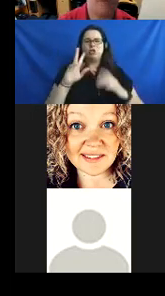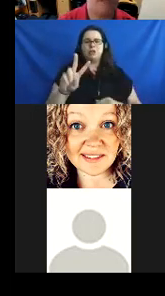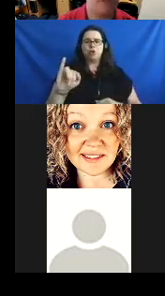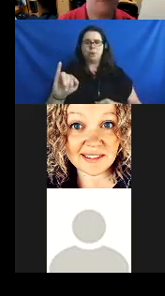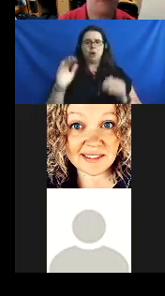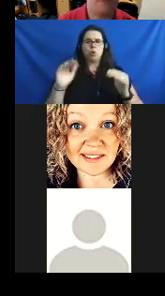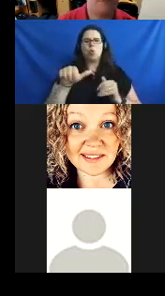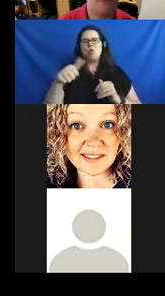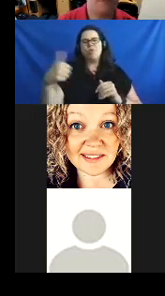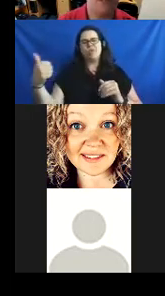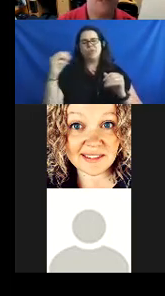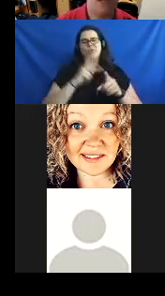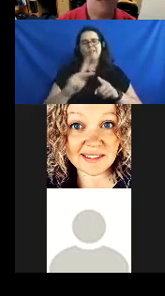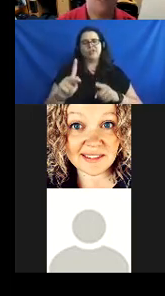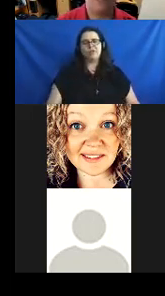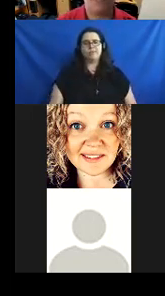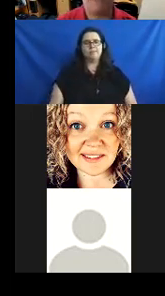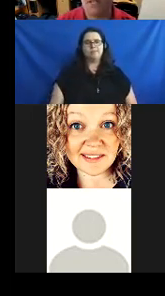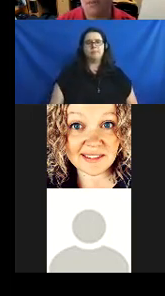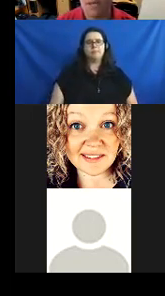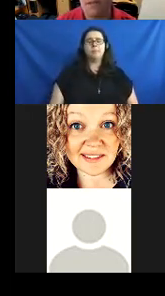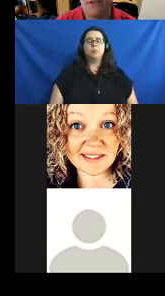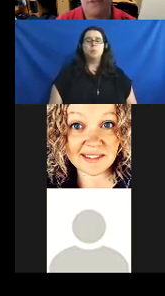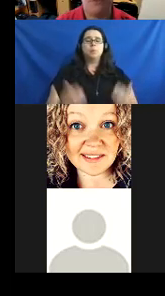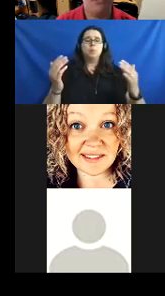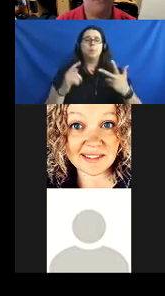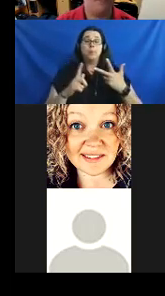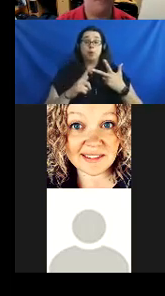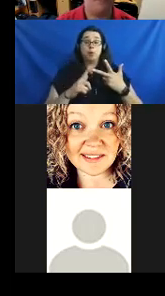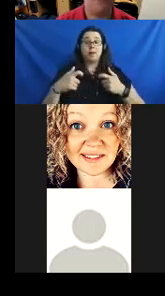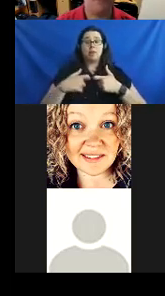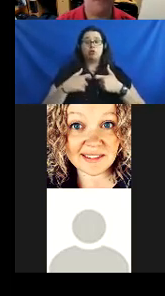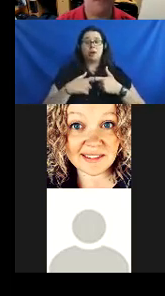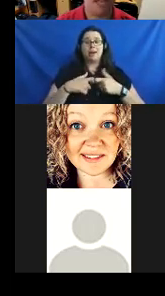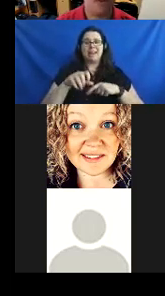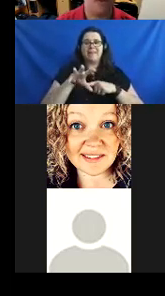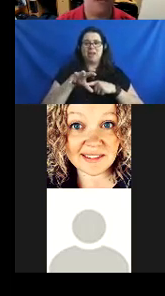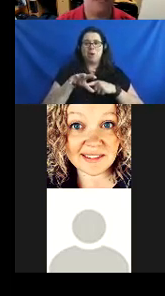ELECTRONIC VIDEO MAGNIFIERS. THESE COME IN SO MANY DIFFERENT CATEGORIES.